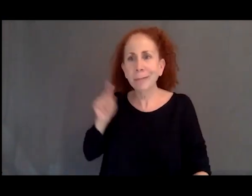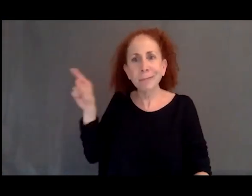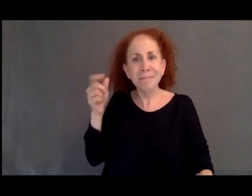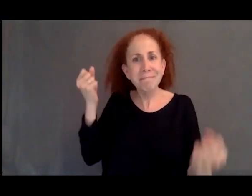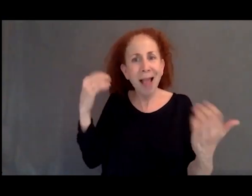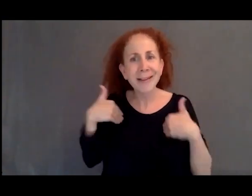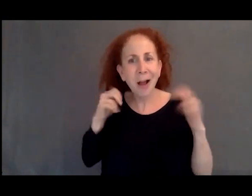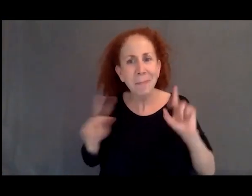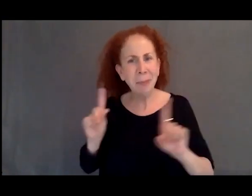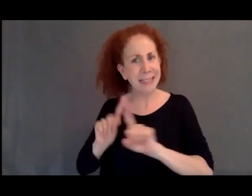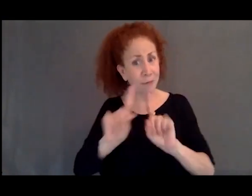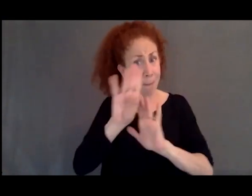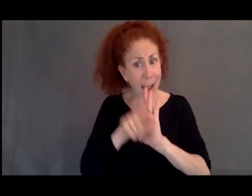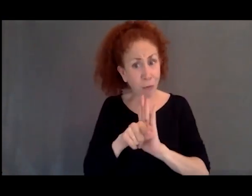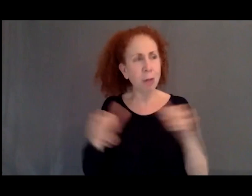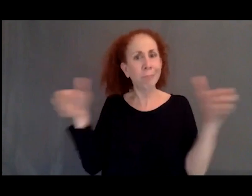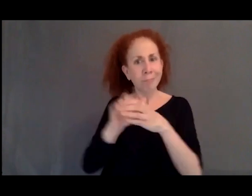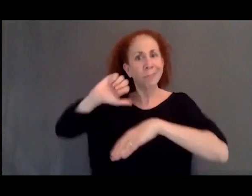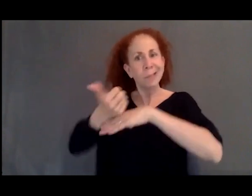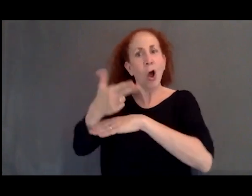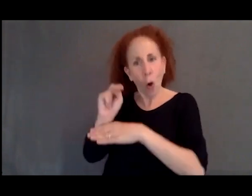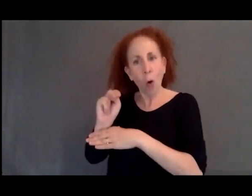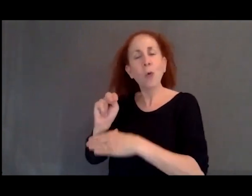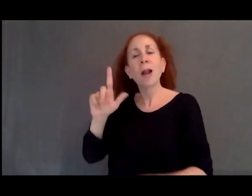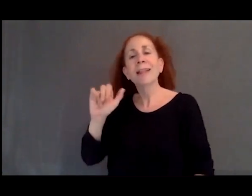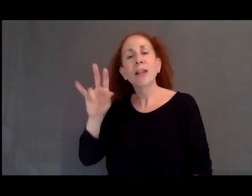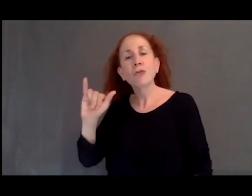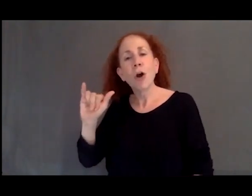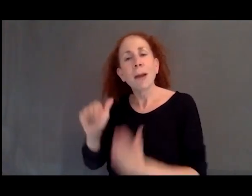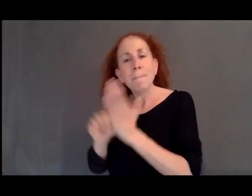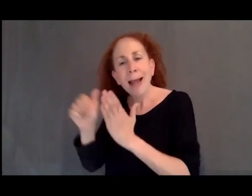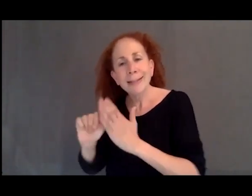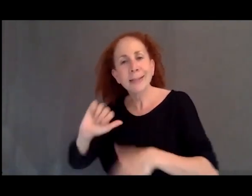of various backgrounds forming their own literary magazines, their own art collectives, and developing